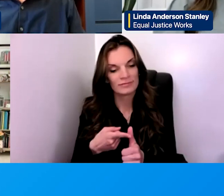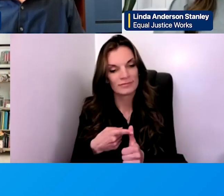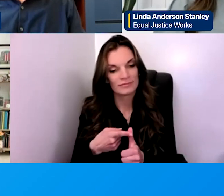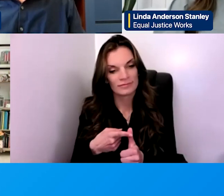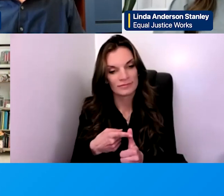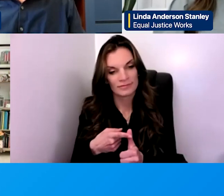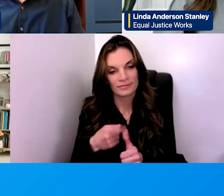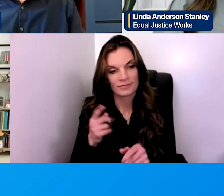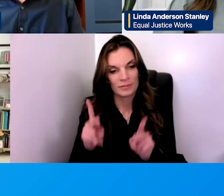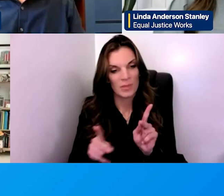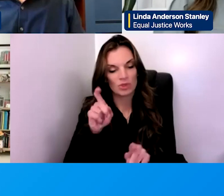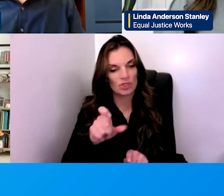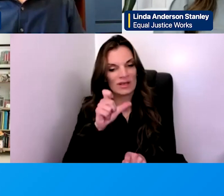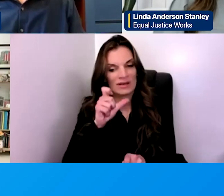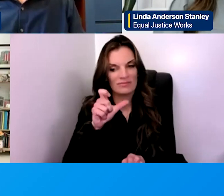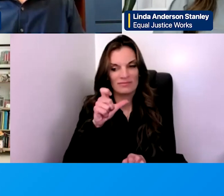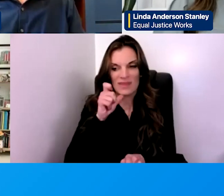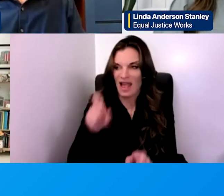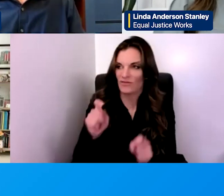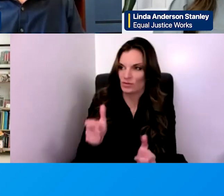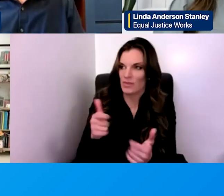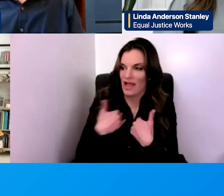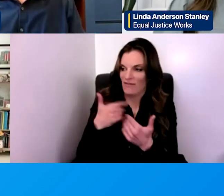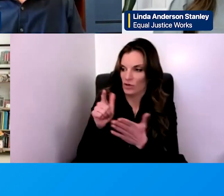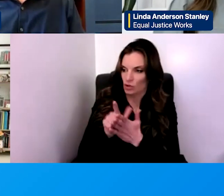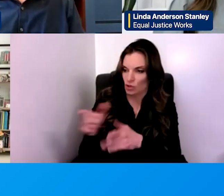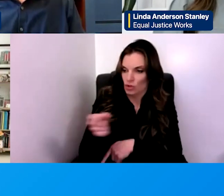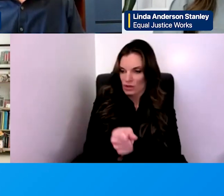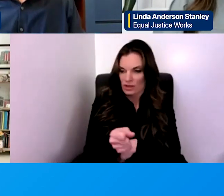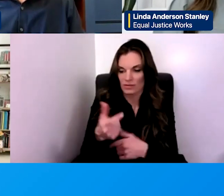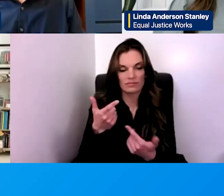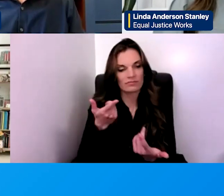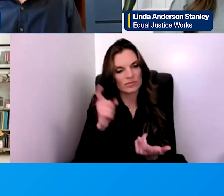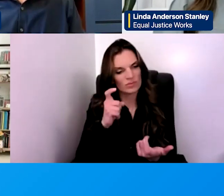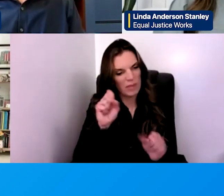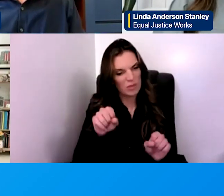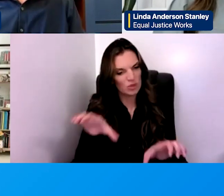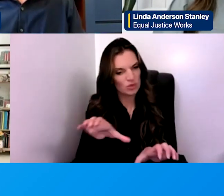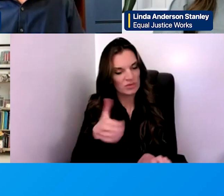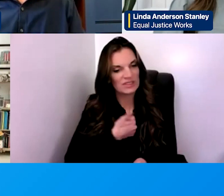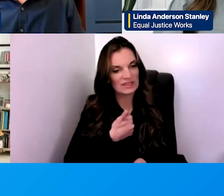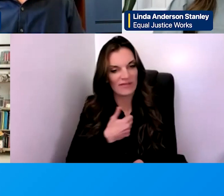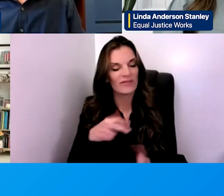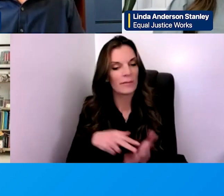need a lawyer to do many of the things that they do. And that also has to do with fighting unauthorized practice